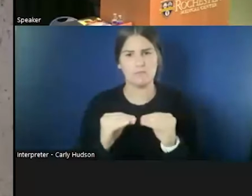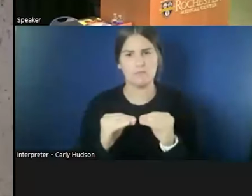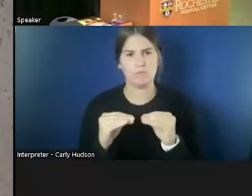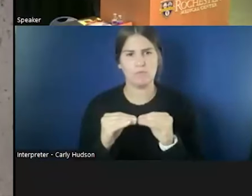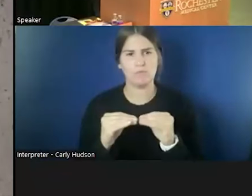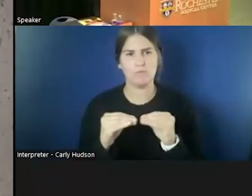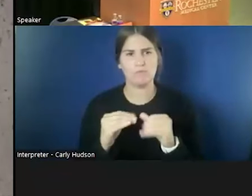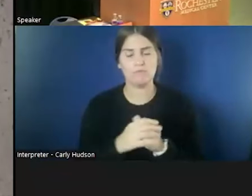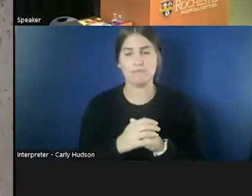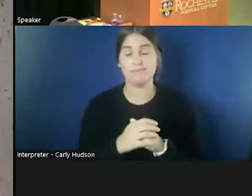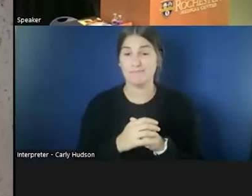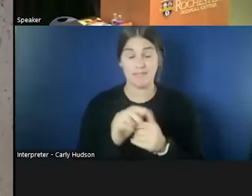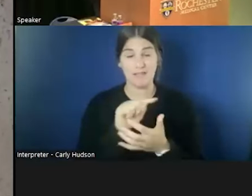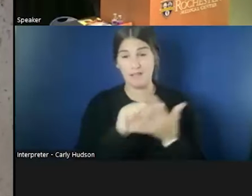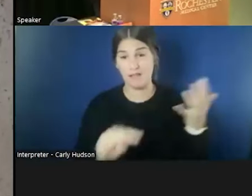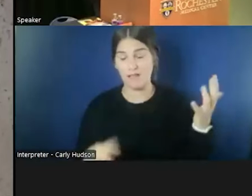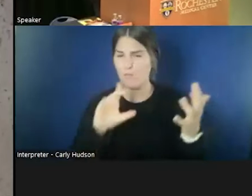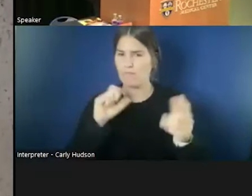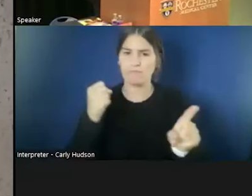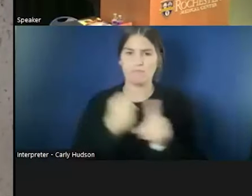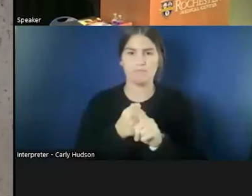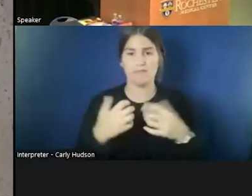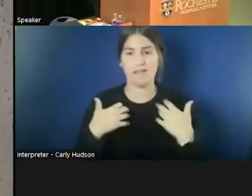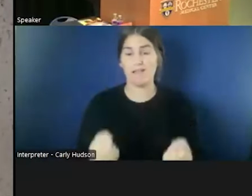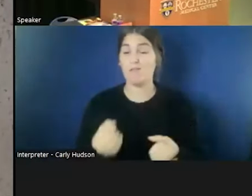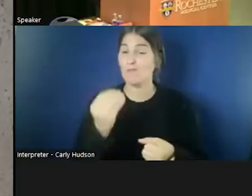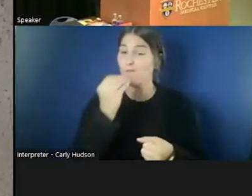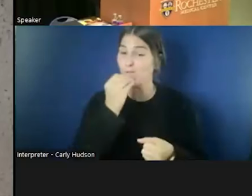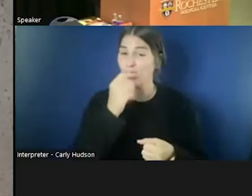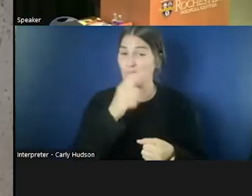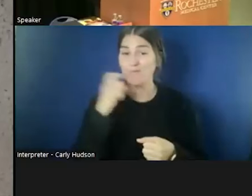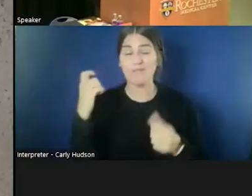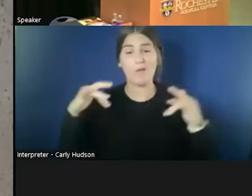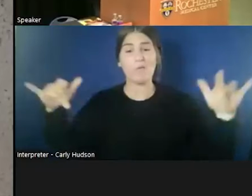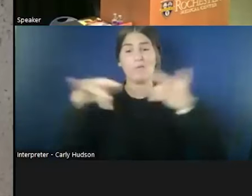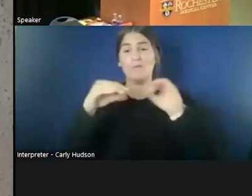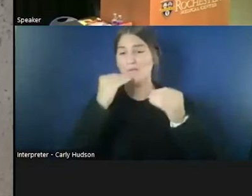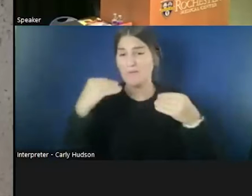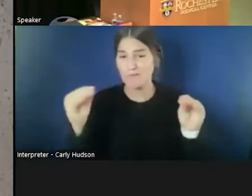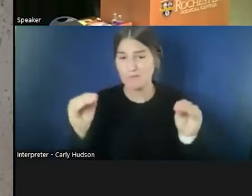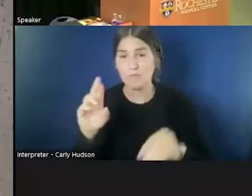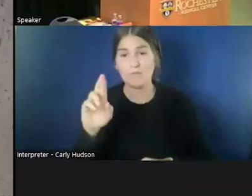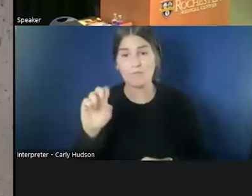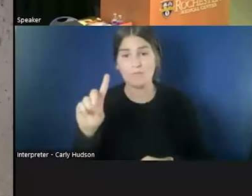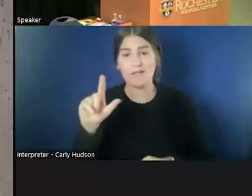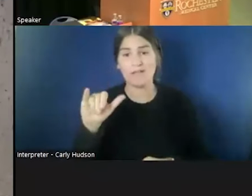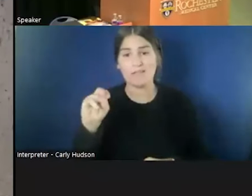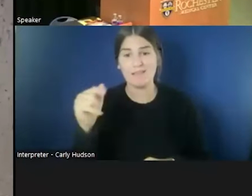impact our health right food deserts red lining as mentioned earlier the ZIP code that we live in